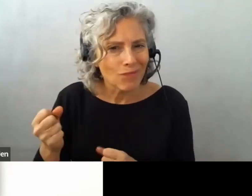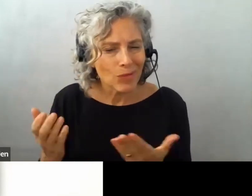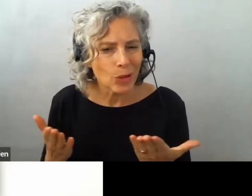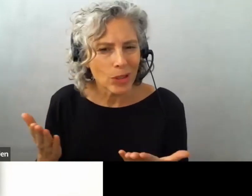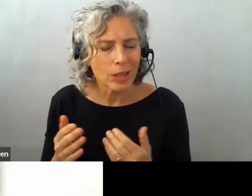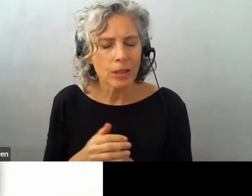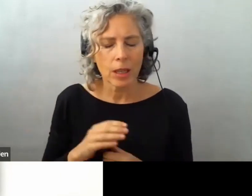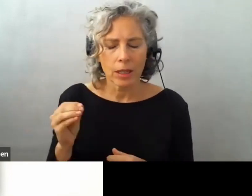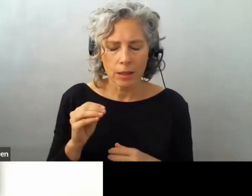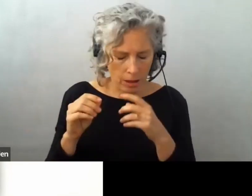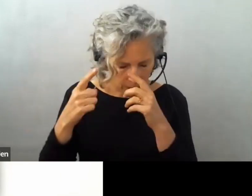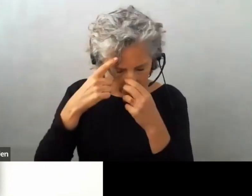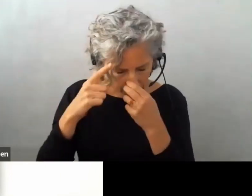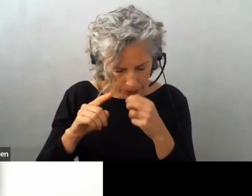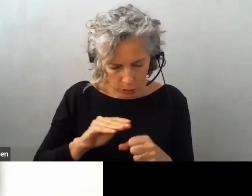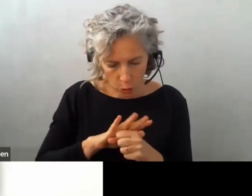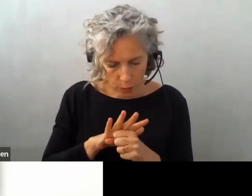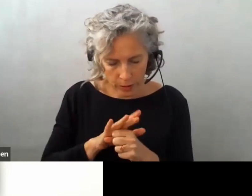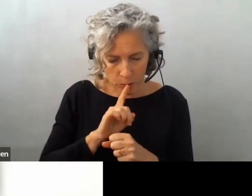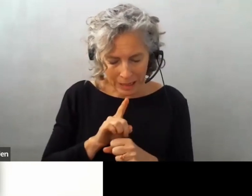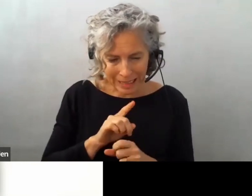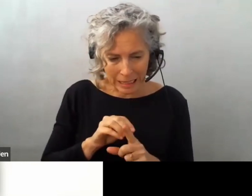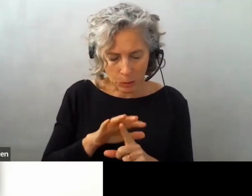or at least drawn more attention to some of the gaps that we